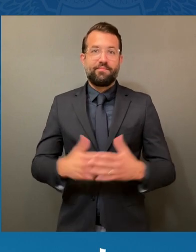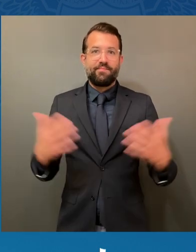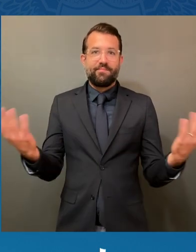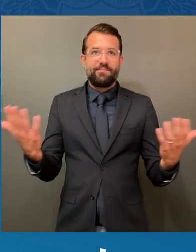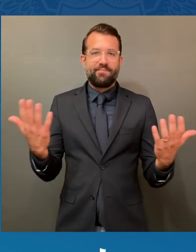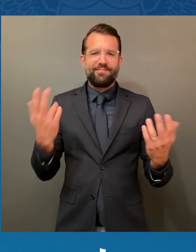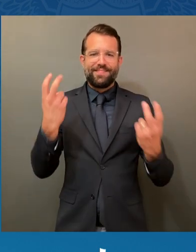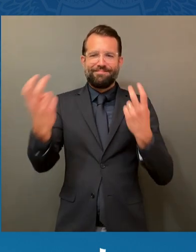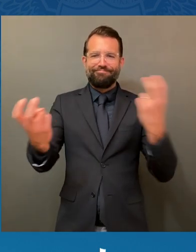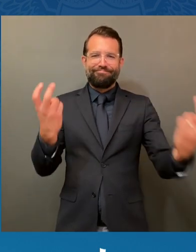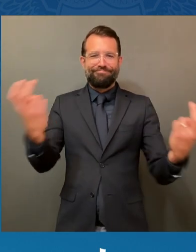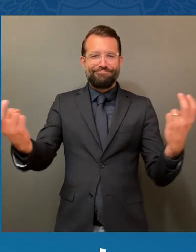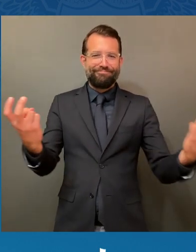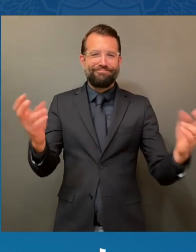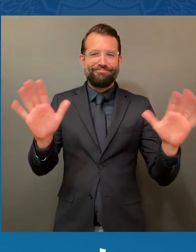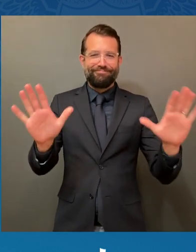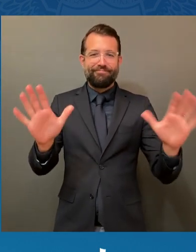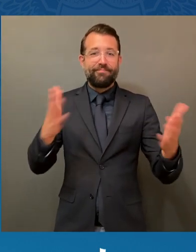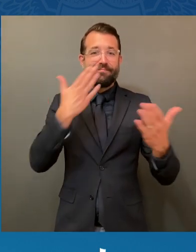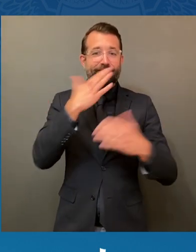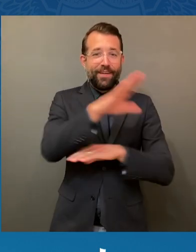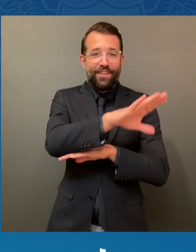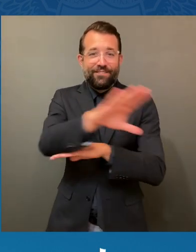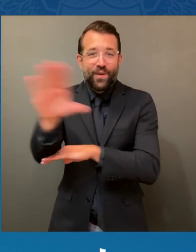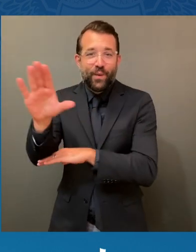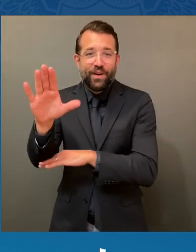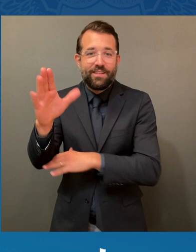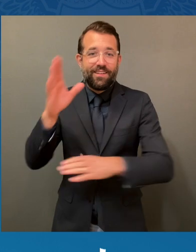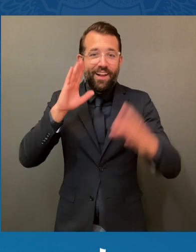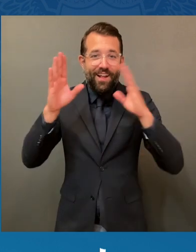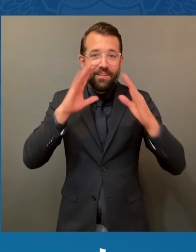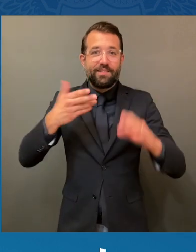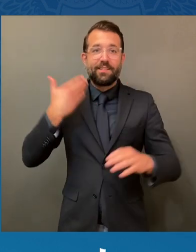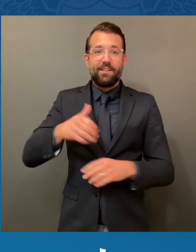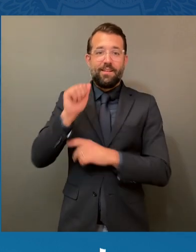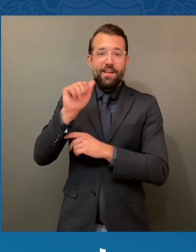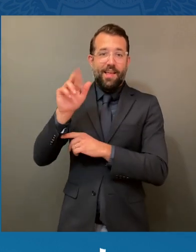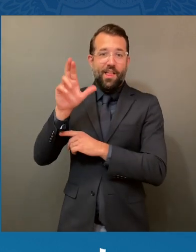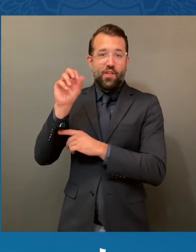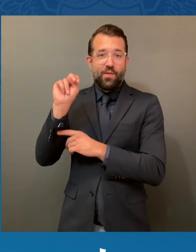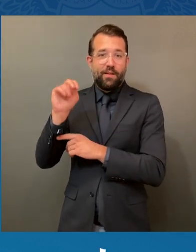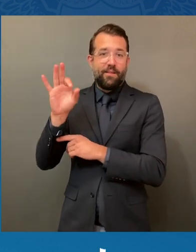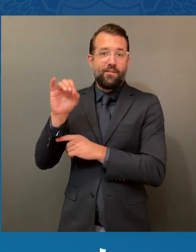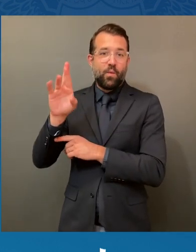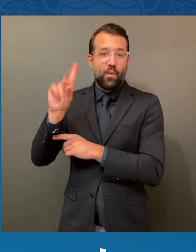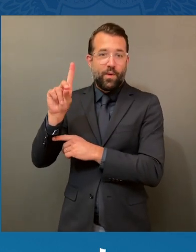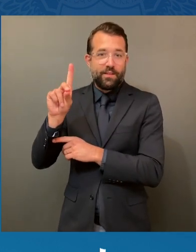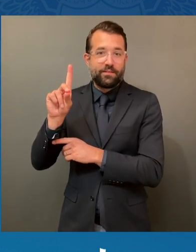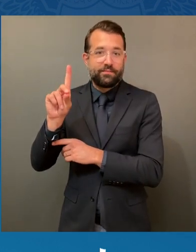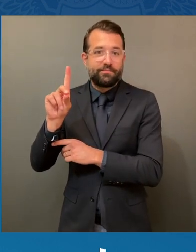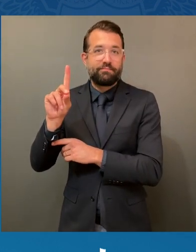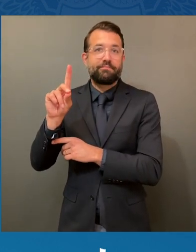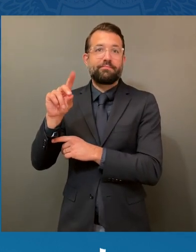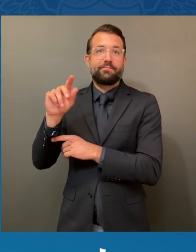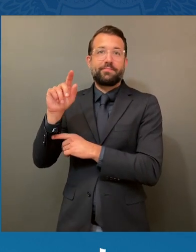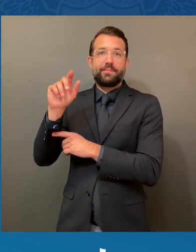Hey, good afternoon, everybody. Good afternoon. I am Aaron Ford, Nevada Attorney General, it is wonderful to be here with you and Milwaukee for a DAG